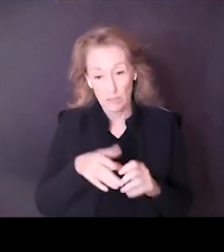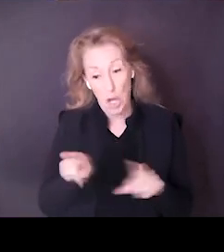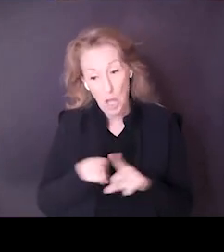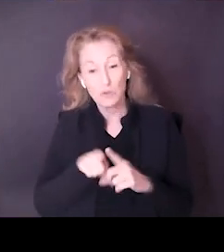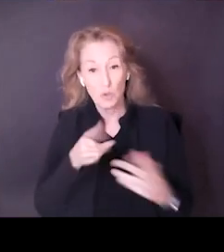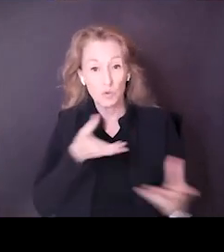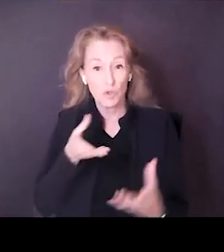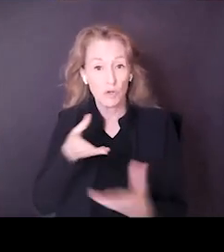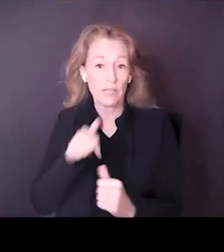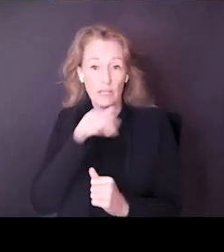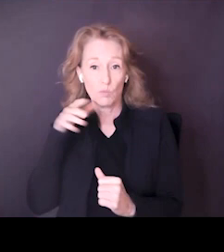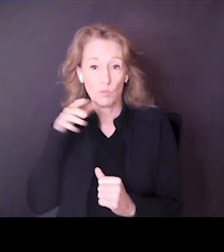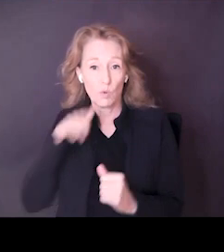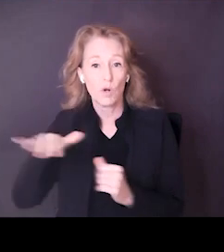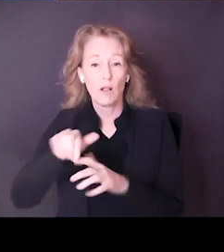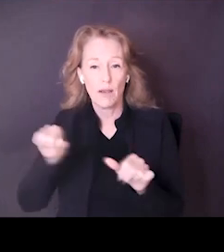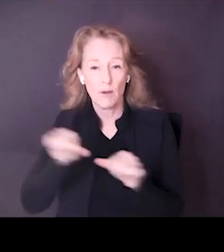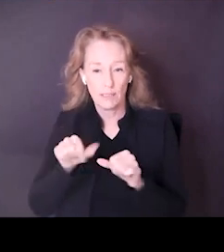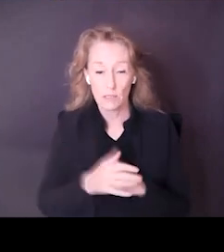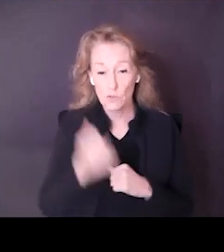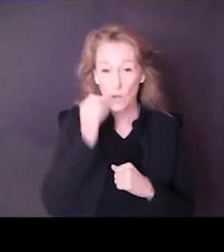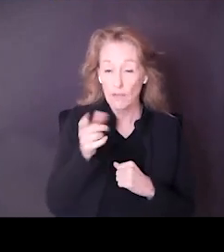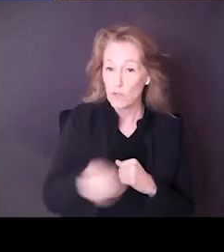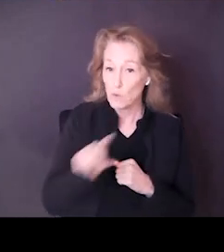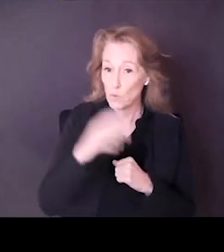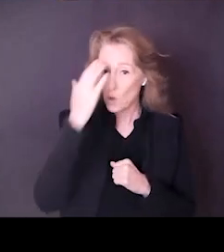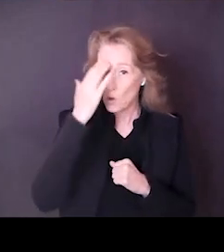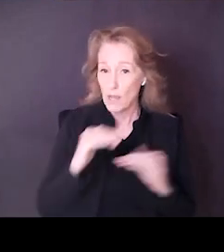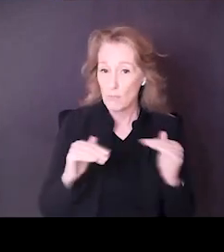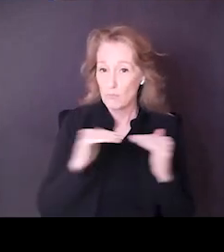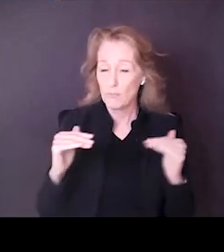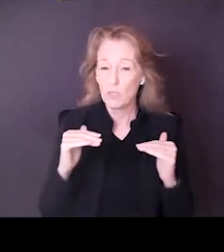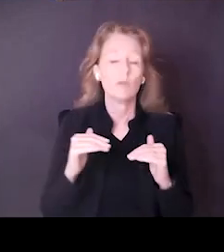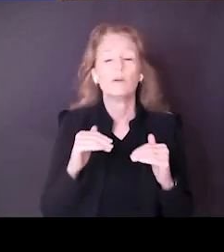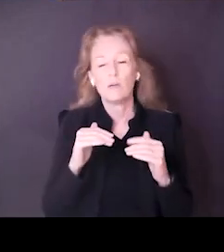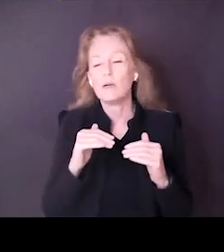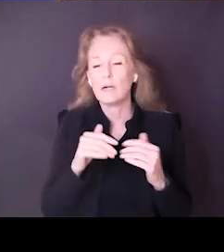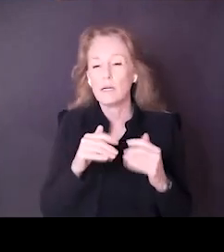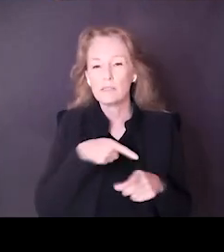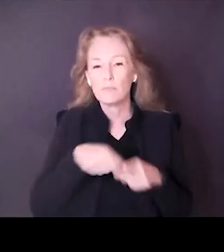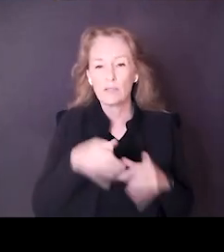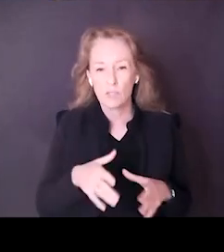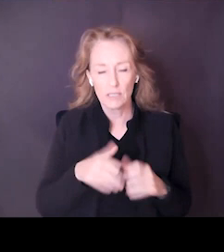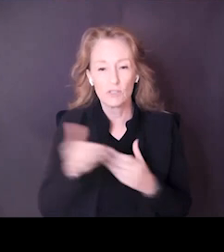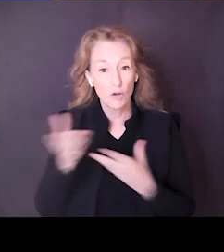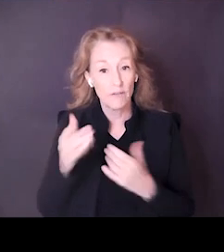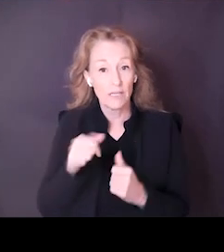IF YOU KNOW OF A PEER SPECIALIST THAT IS SERVING RURAL AND REMOTE AREAS AND THEY ARE LOOKING TO JOIN THE LEARNING COMMUNITY, YOU